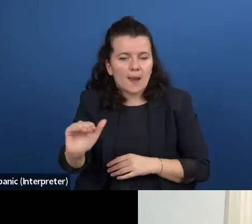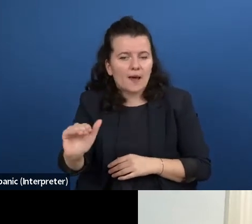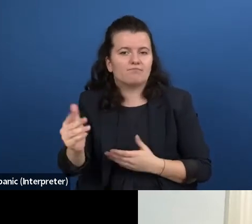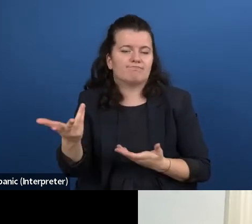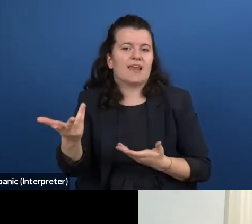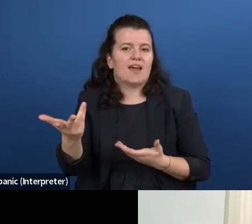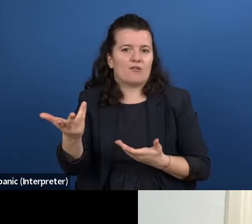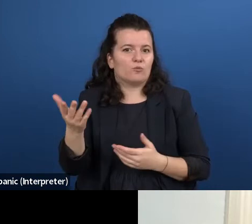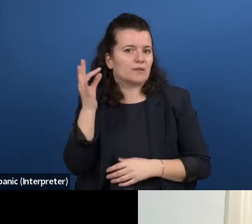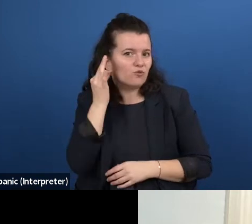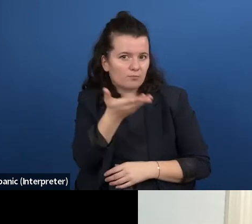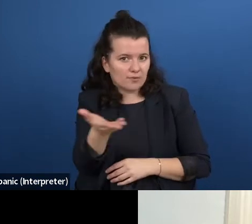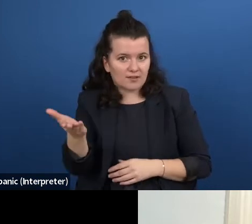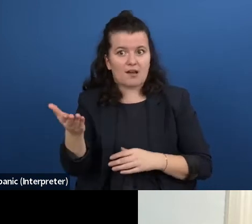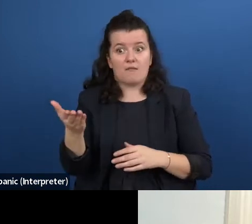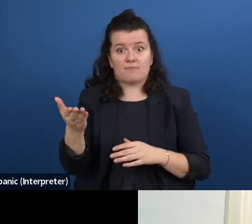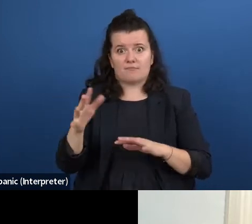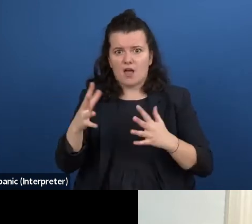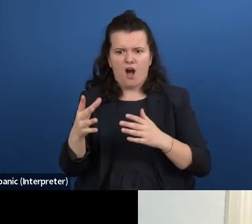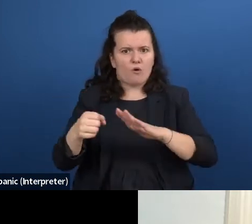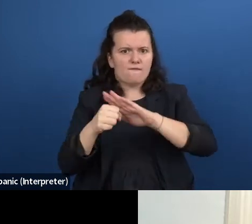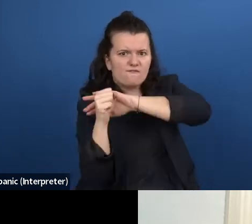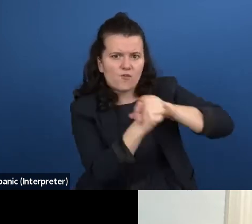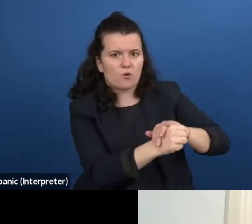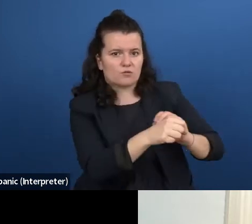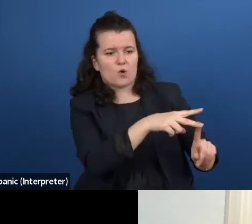It's crucial for us as an organization of persons with disabilities